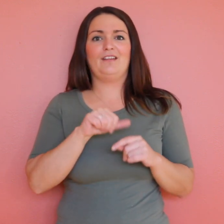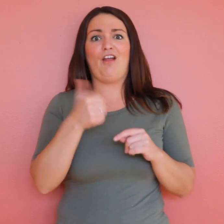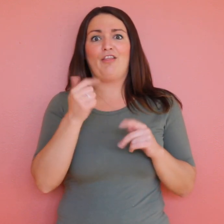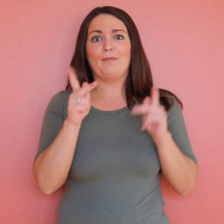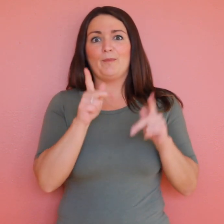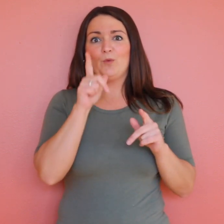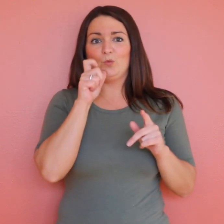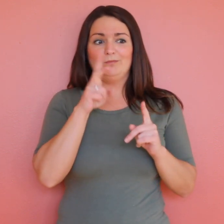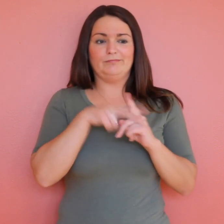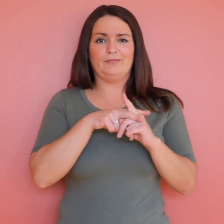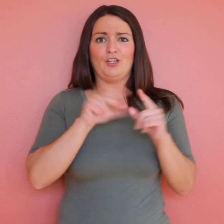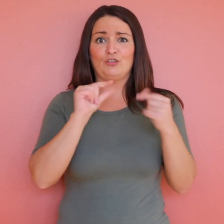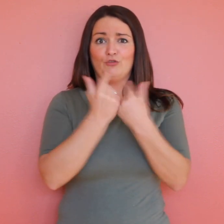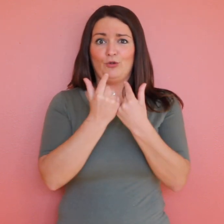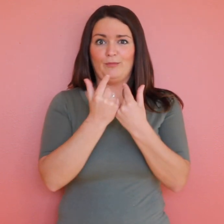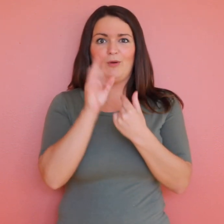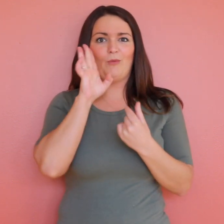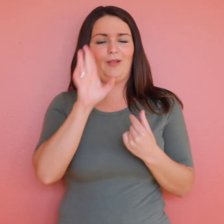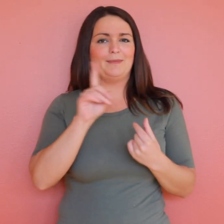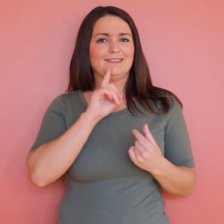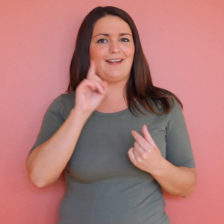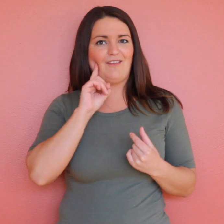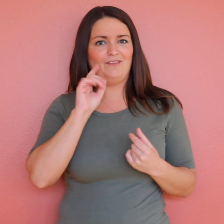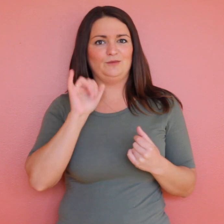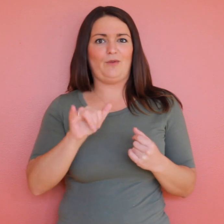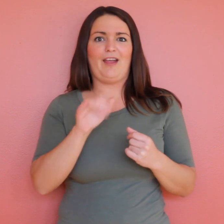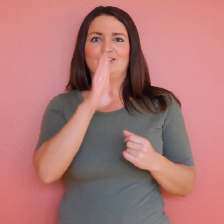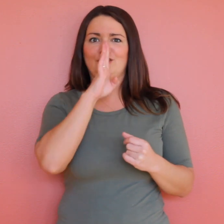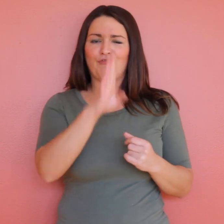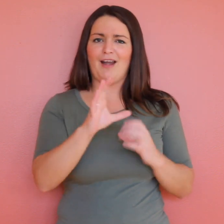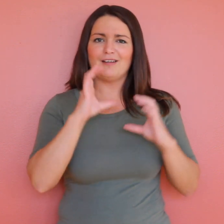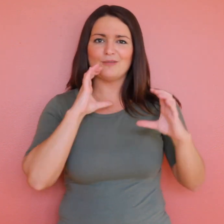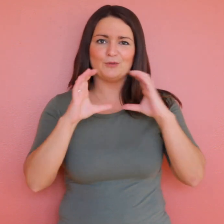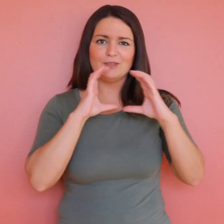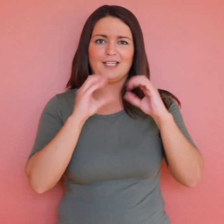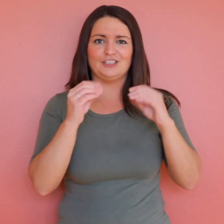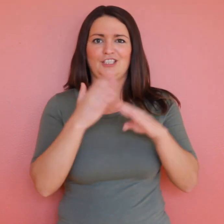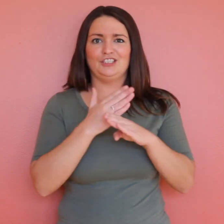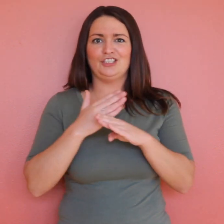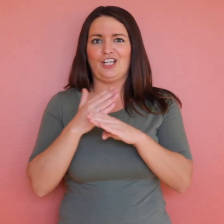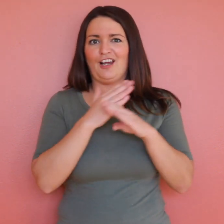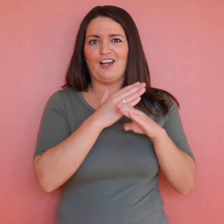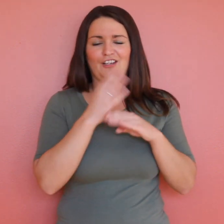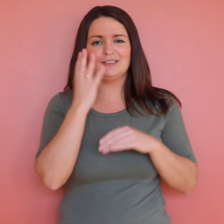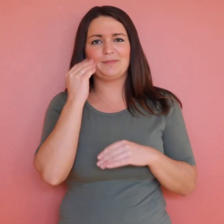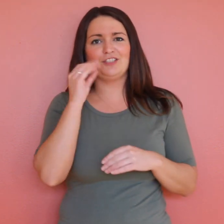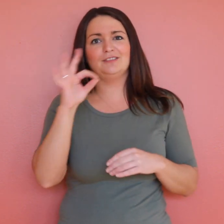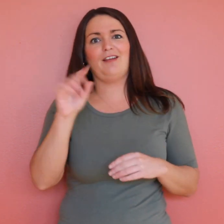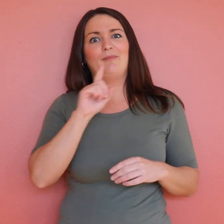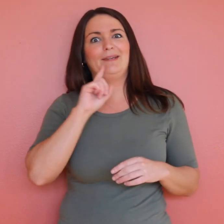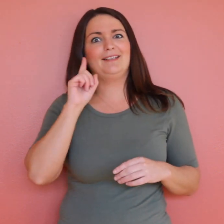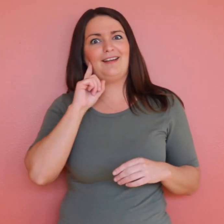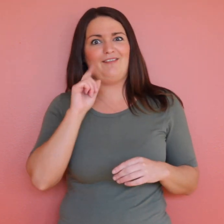Other people who will be in the groups are Deaf, so there is direct communication and shared experiences of being Deaf.